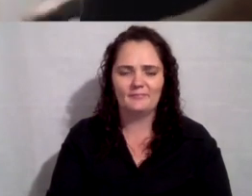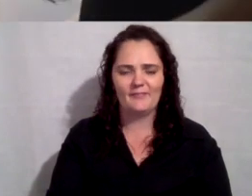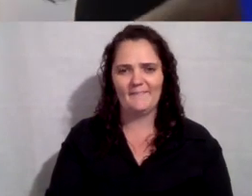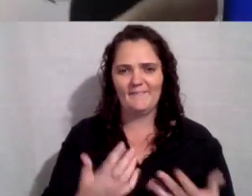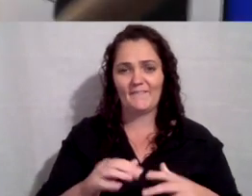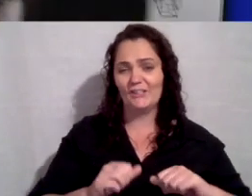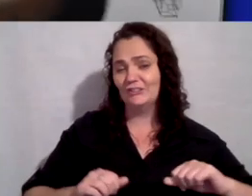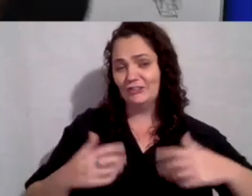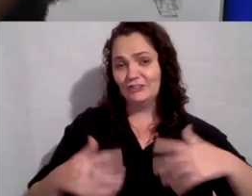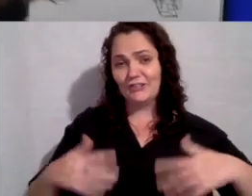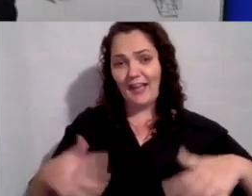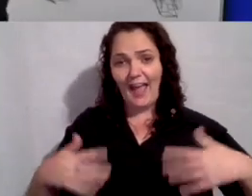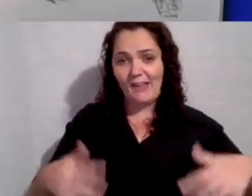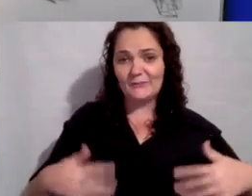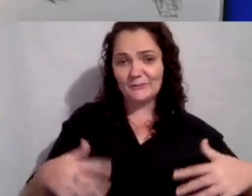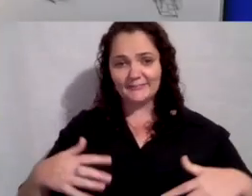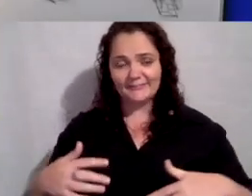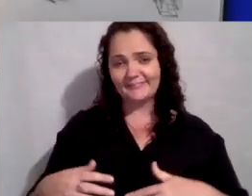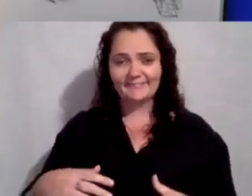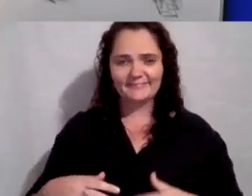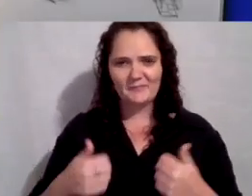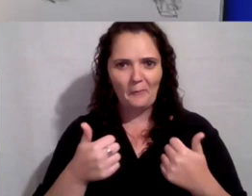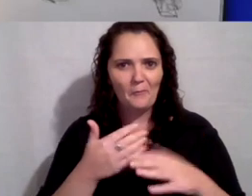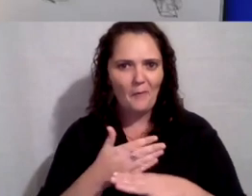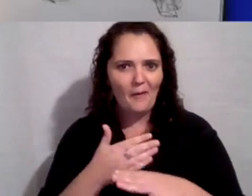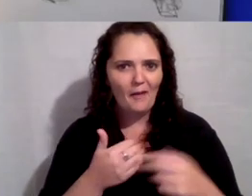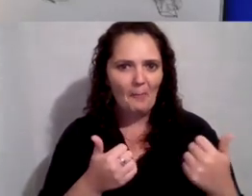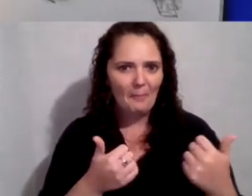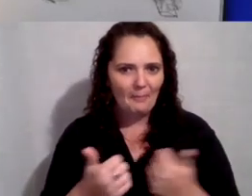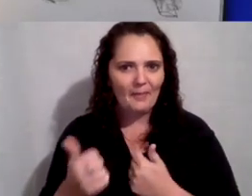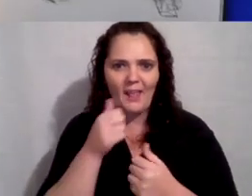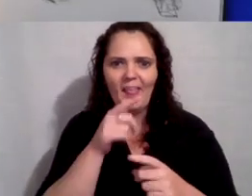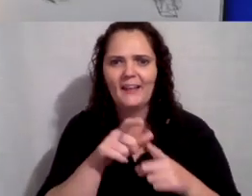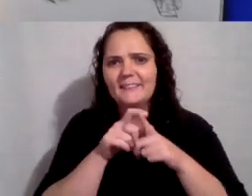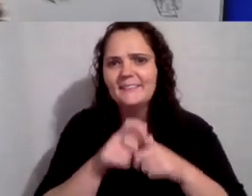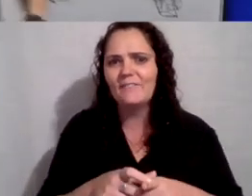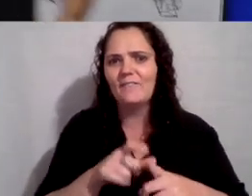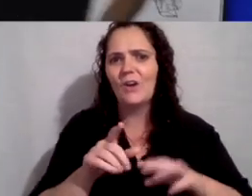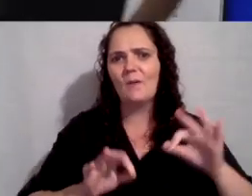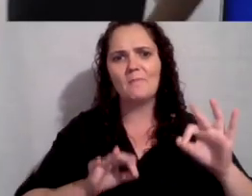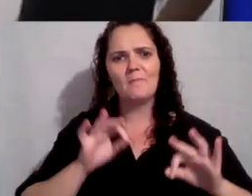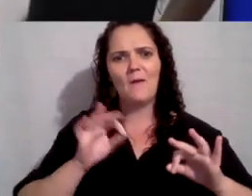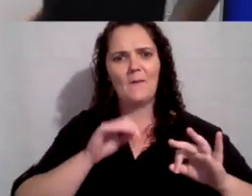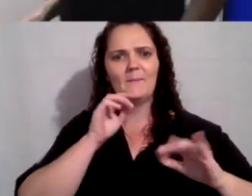and we're out. Alright shake it out, well done alright that was a very difficult pose Atticus and Rachel bravo y'all